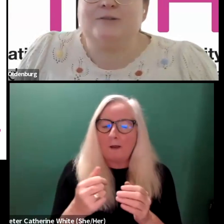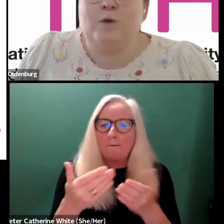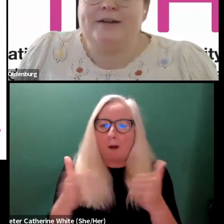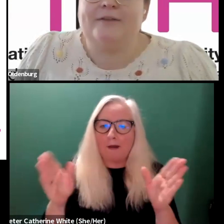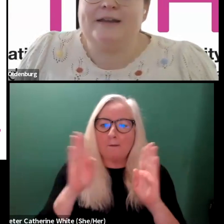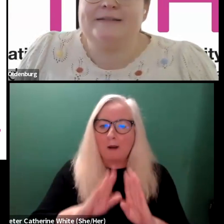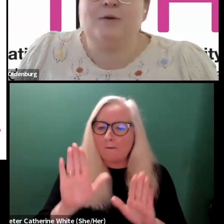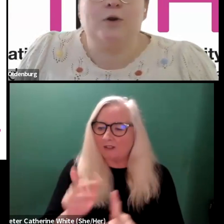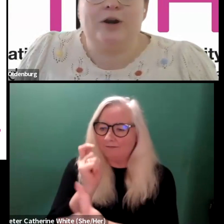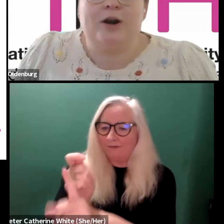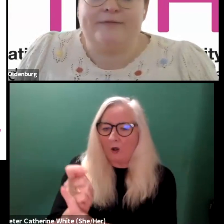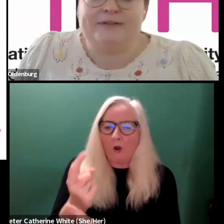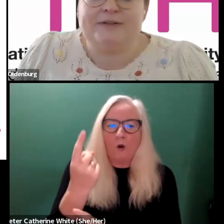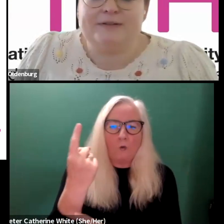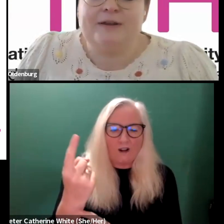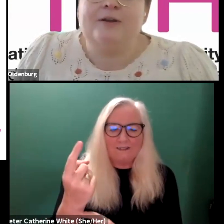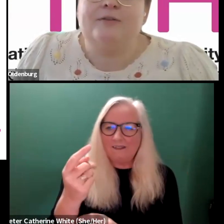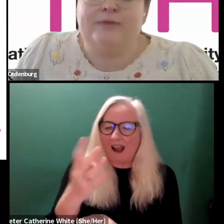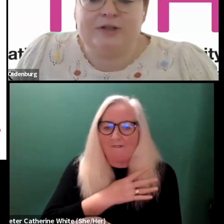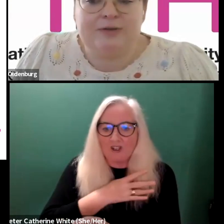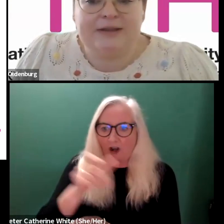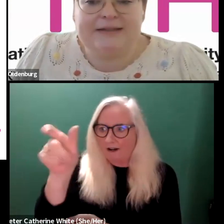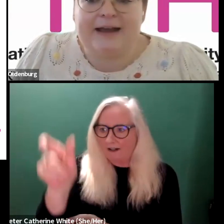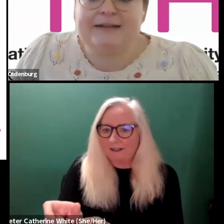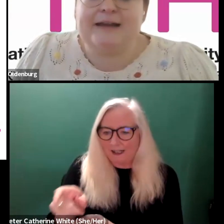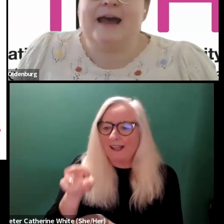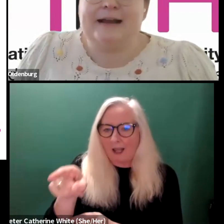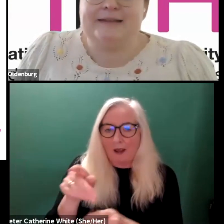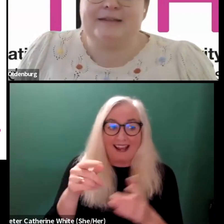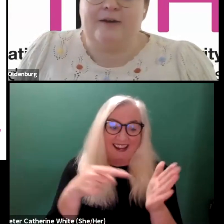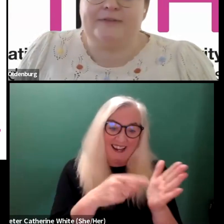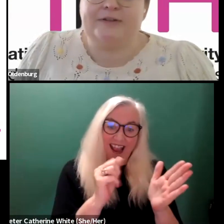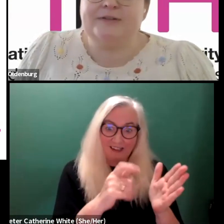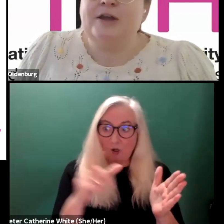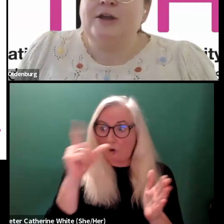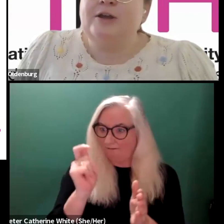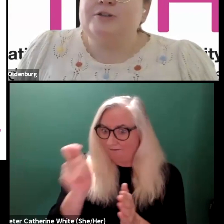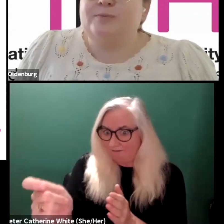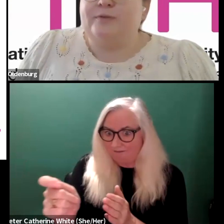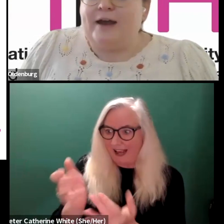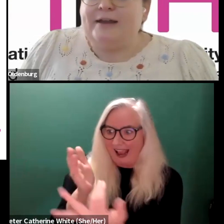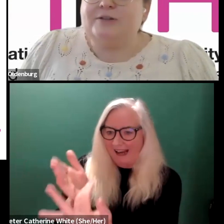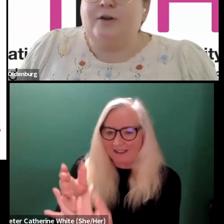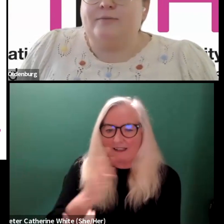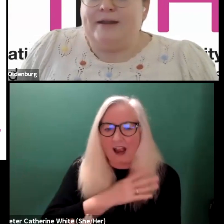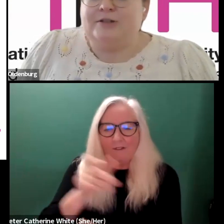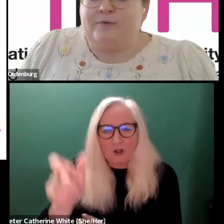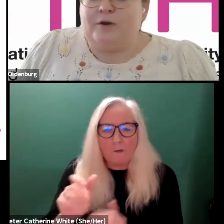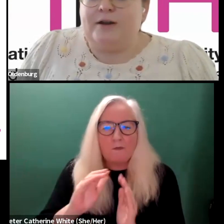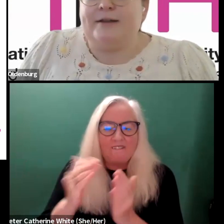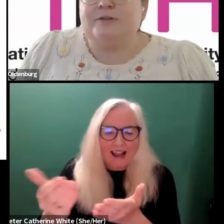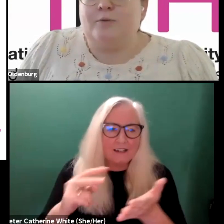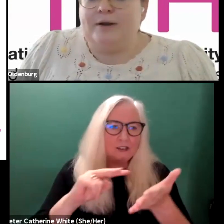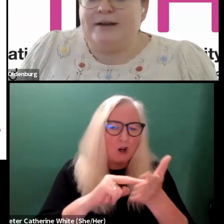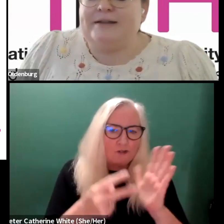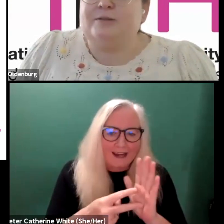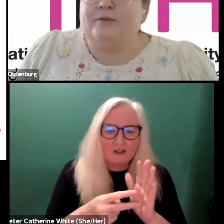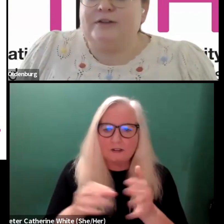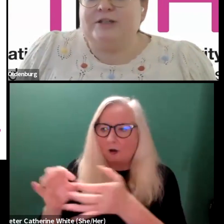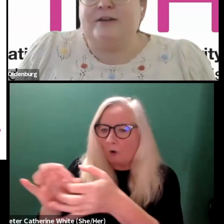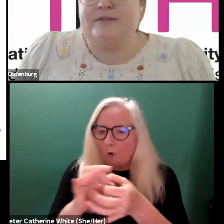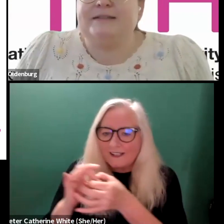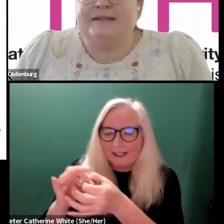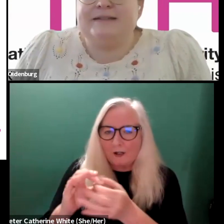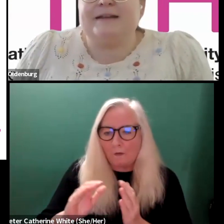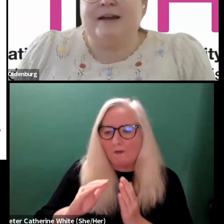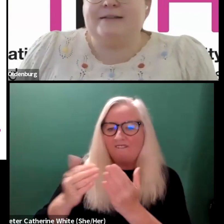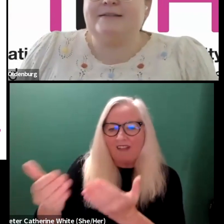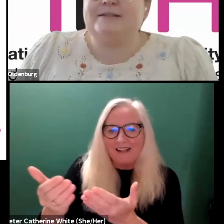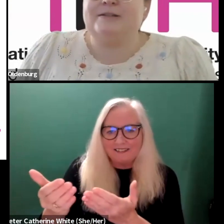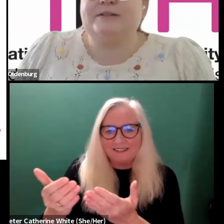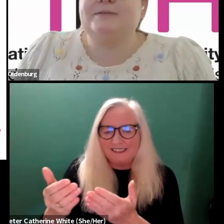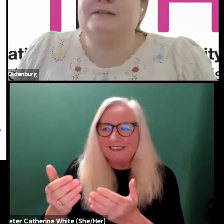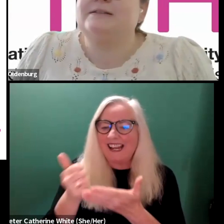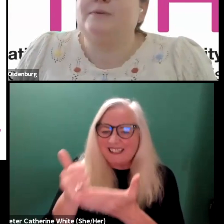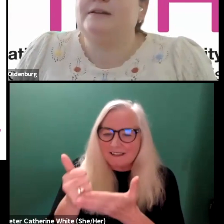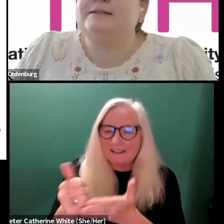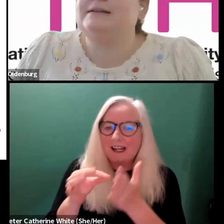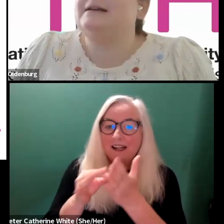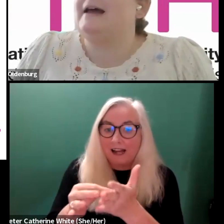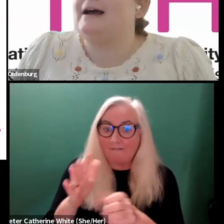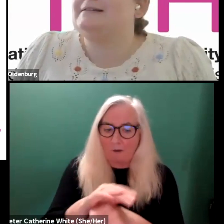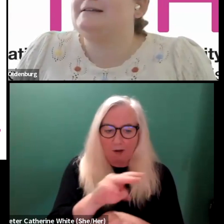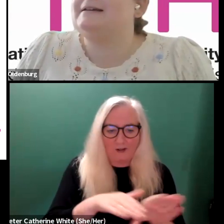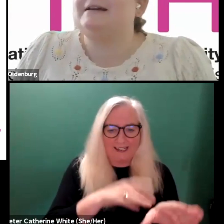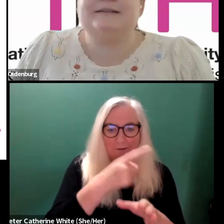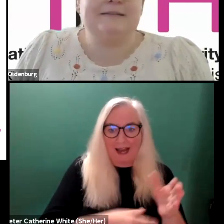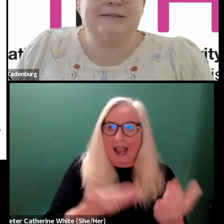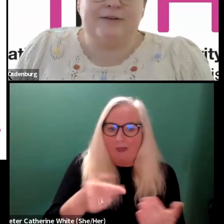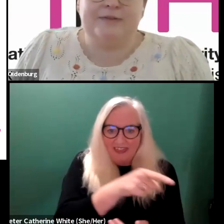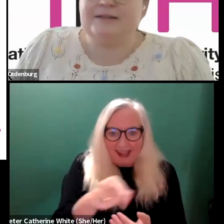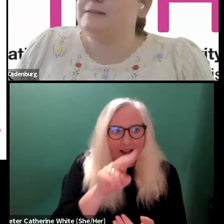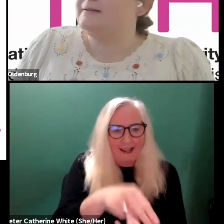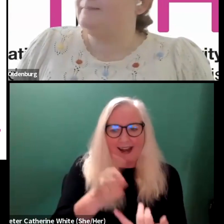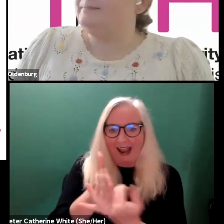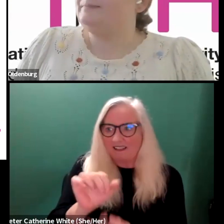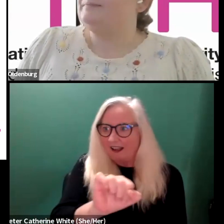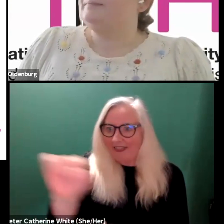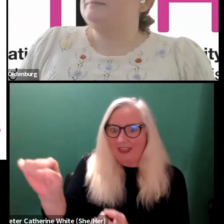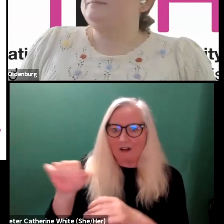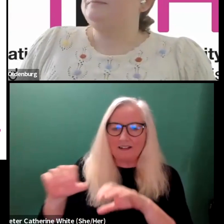Referred to in this act as access officers. To provide or arrange for and coordinate the provision of assistance and guidance to persons with disabilities in accessing its services.